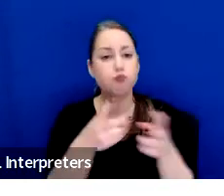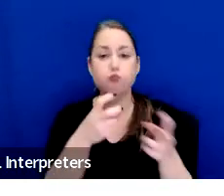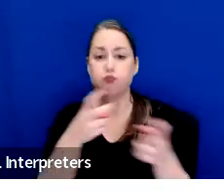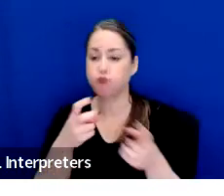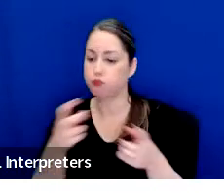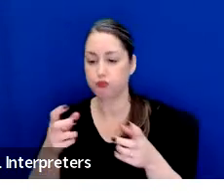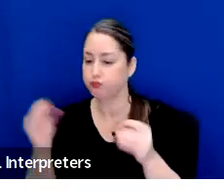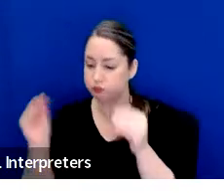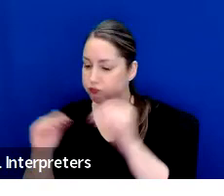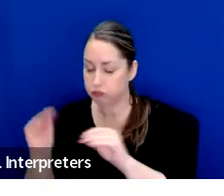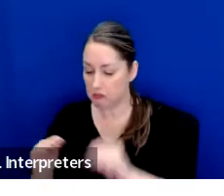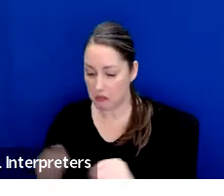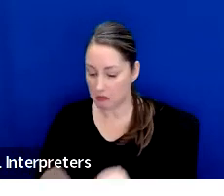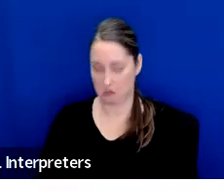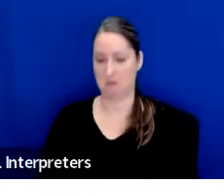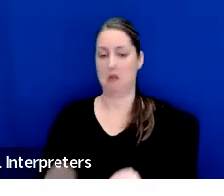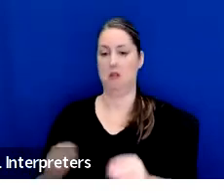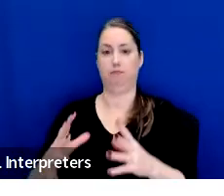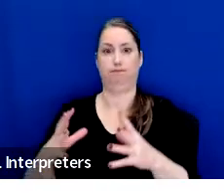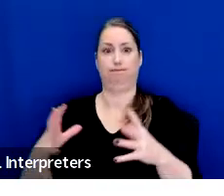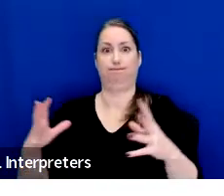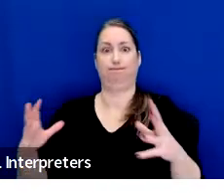so much of the supplemental stuff that it was